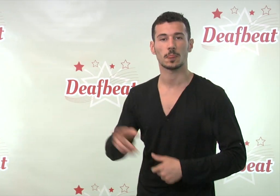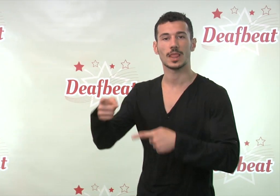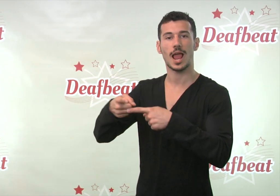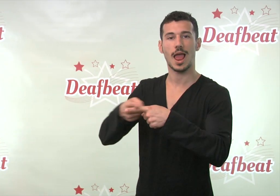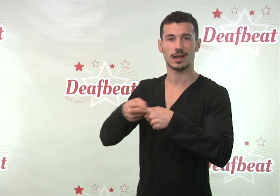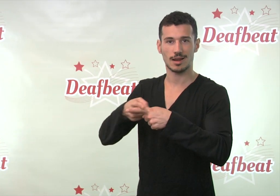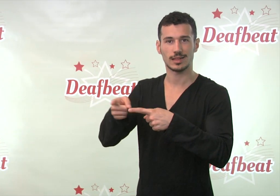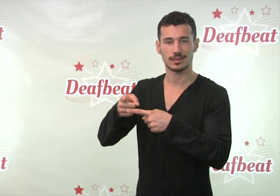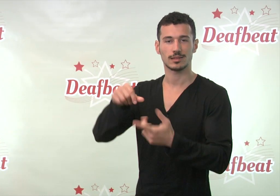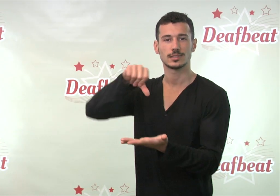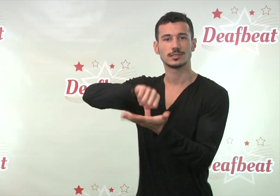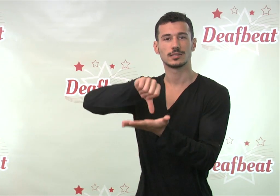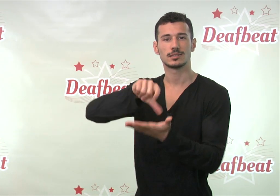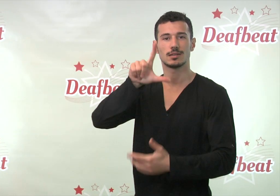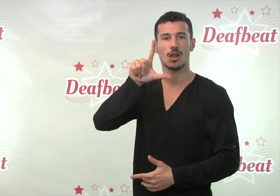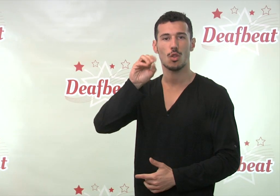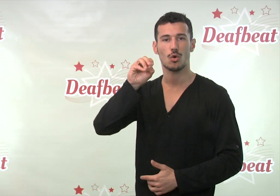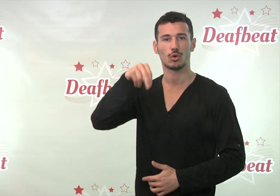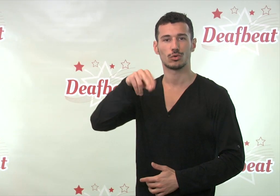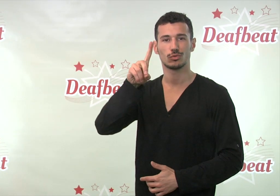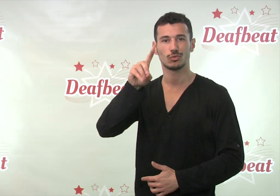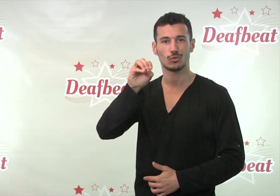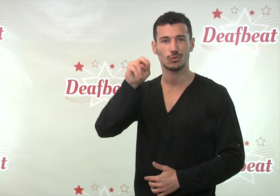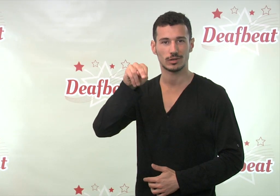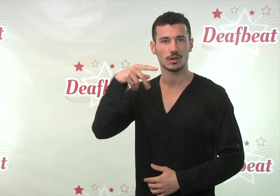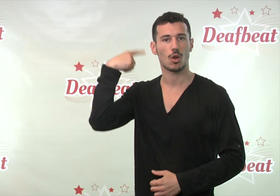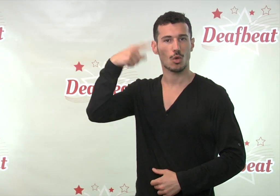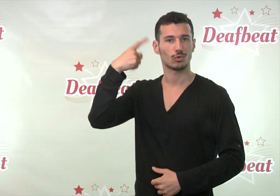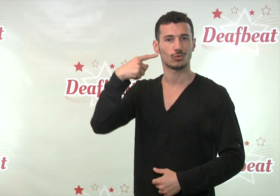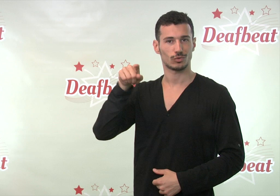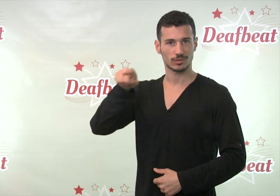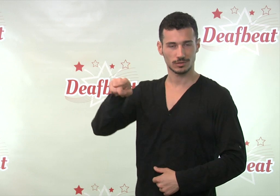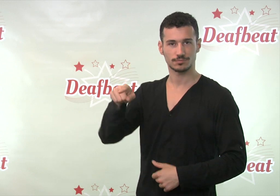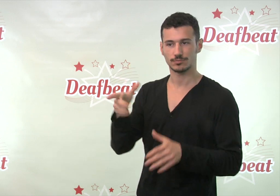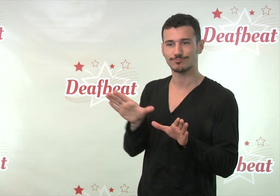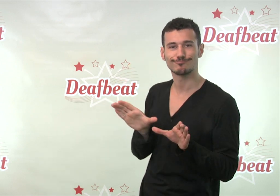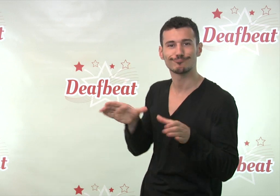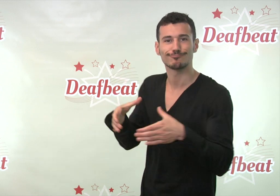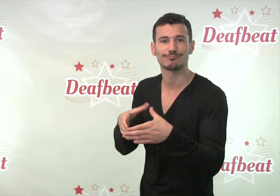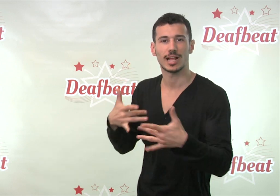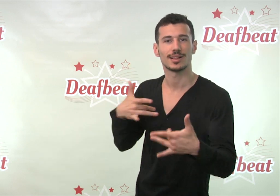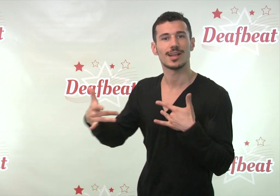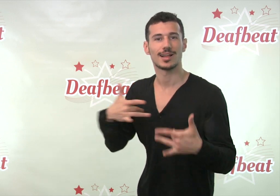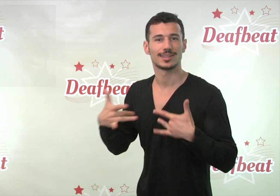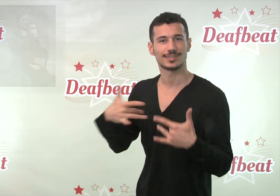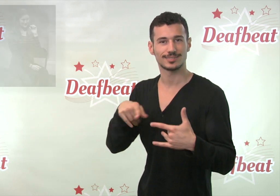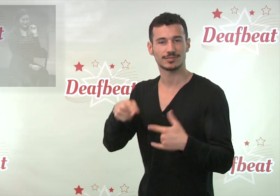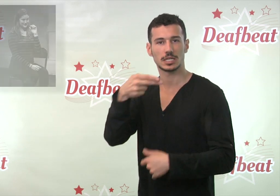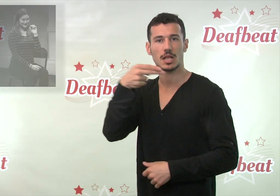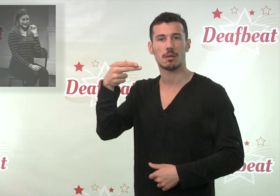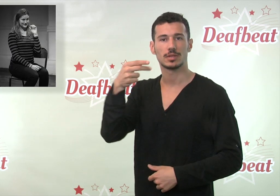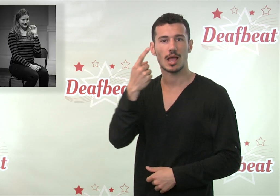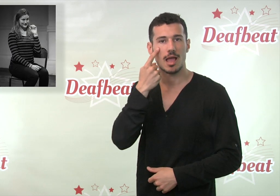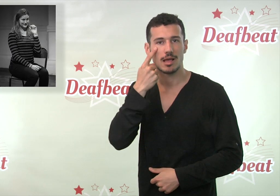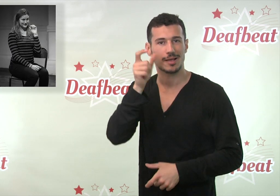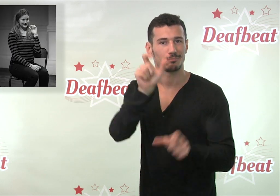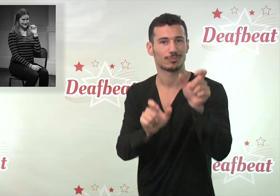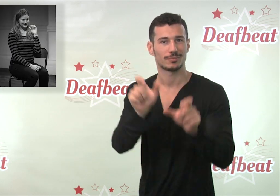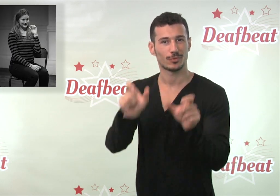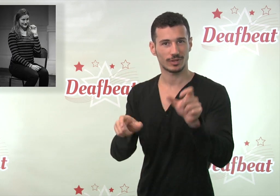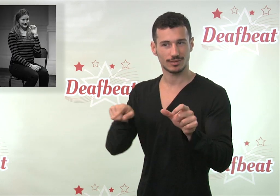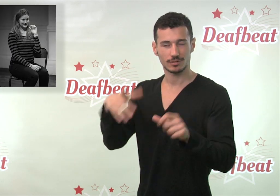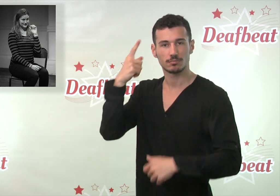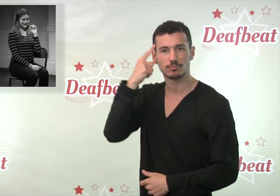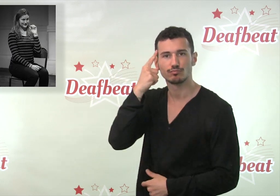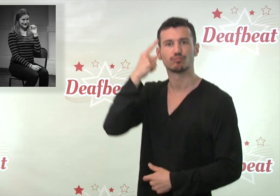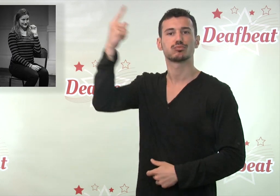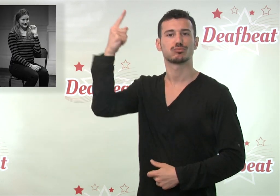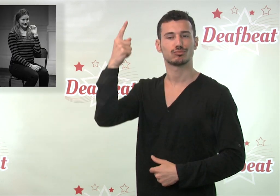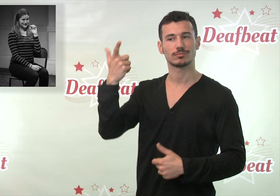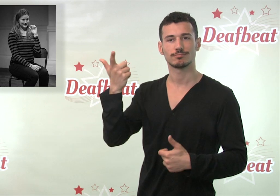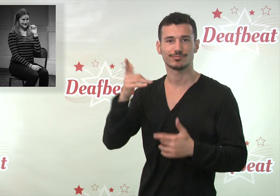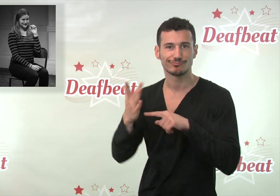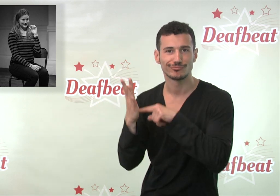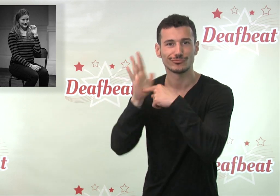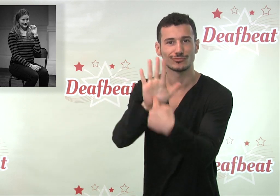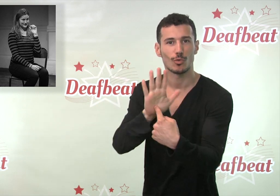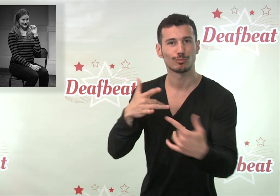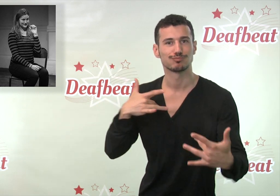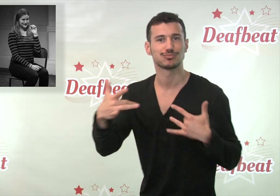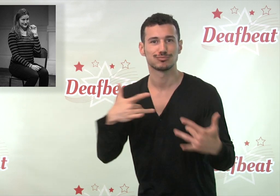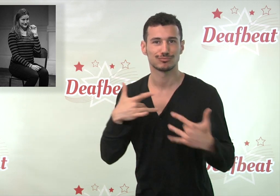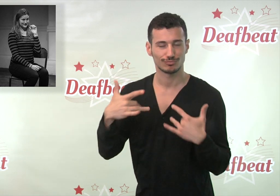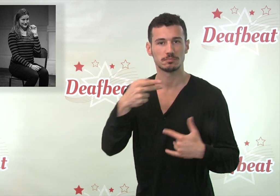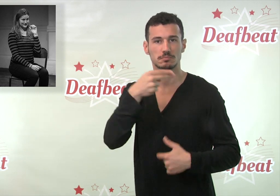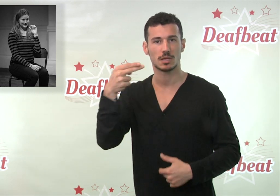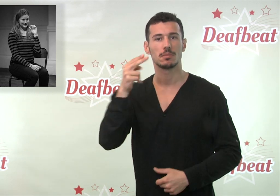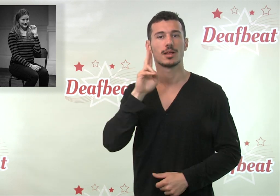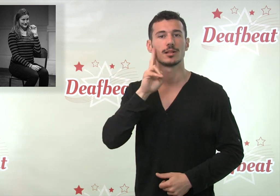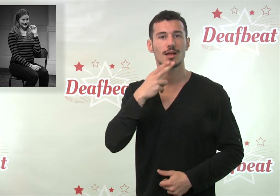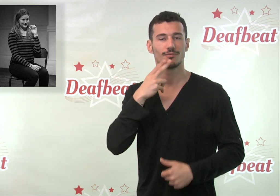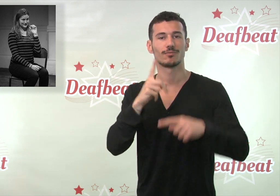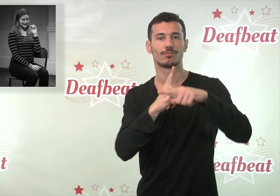A play, “People of the Eye” is being performed in London, England by a theater group,